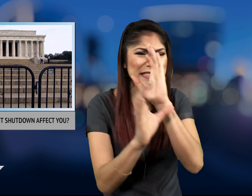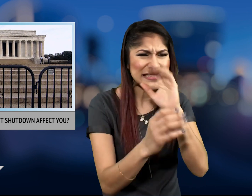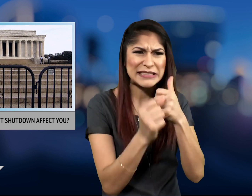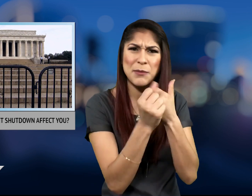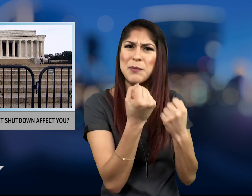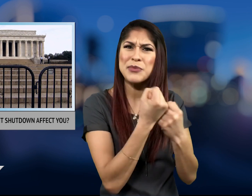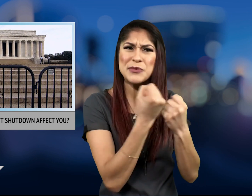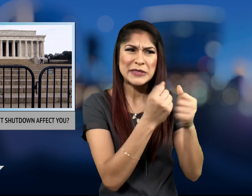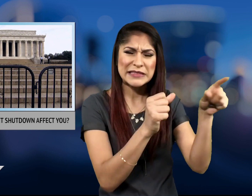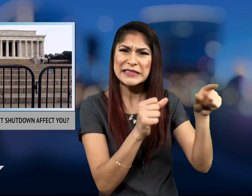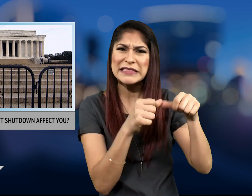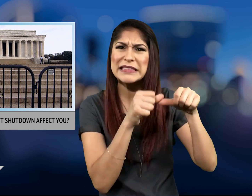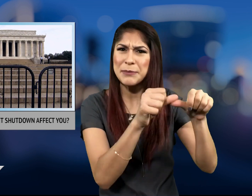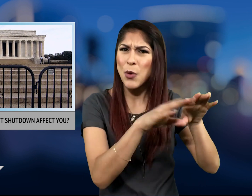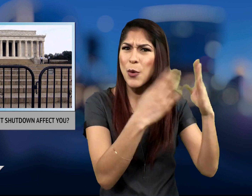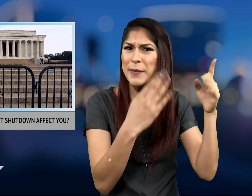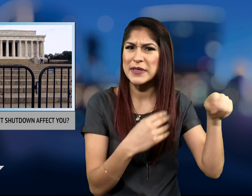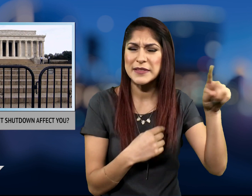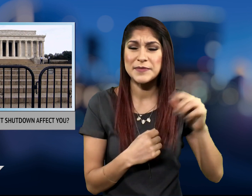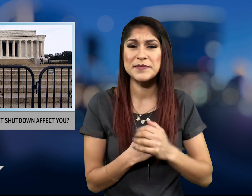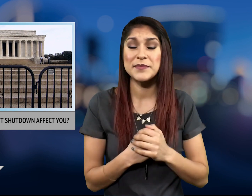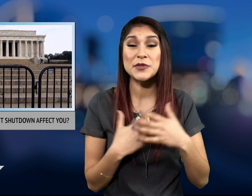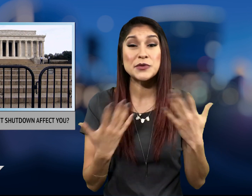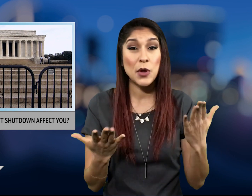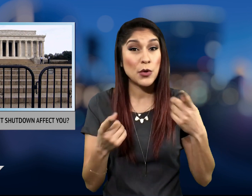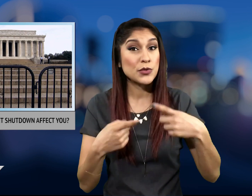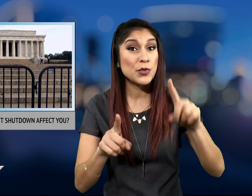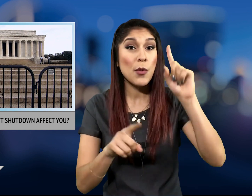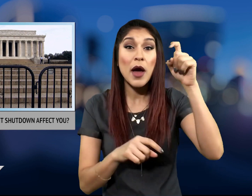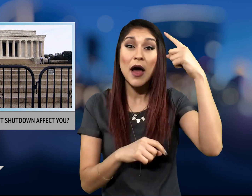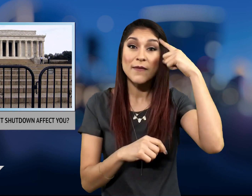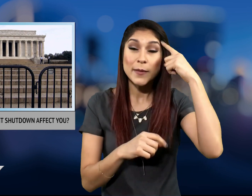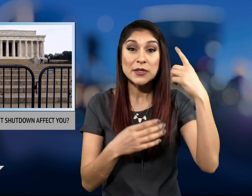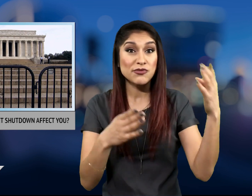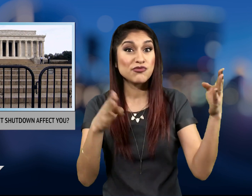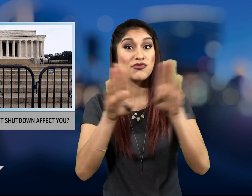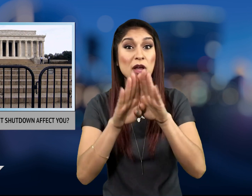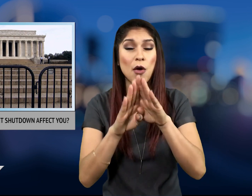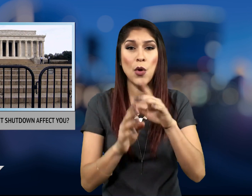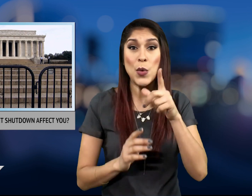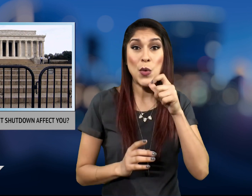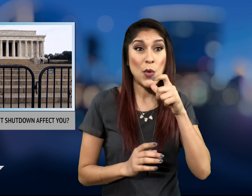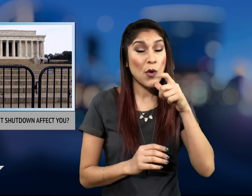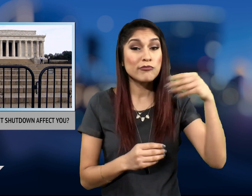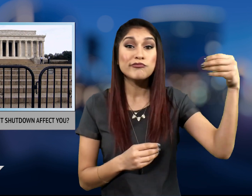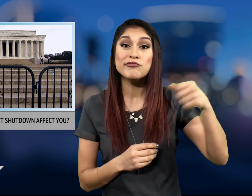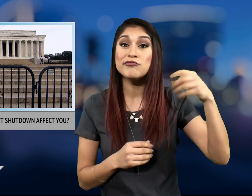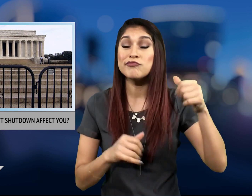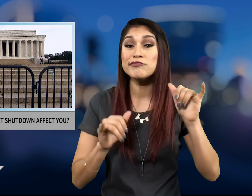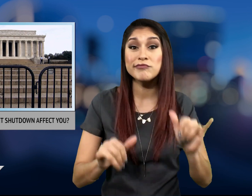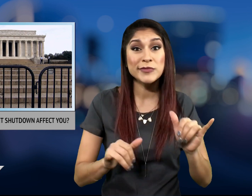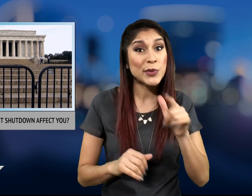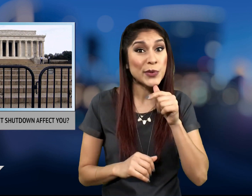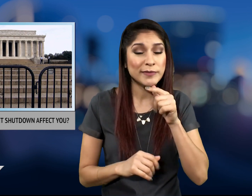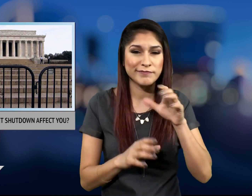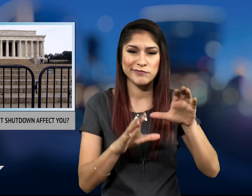to keep limited access where possible. So who does get paid during the shutdown?